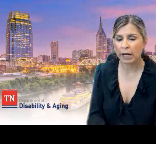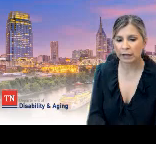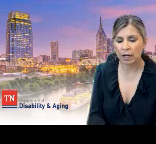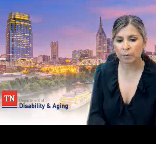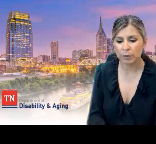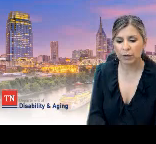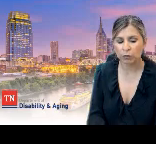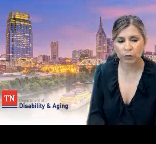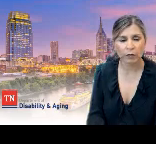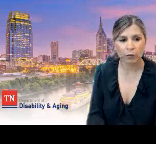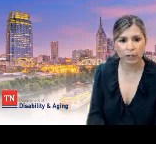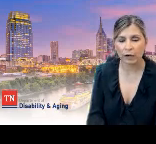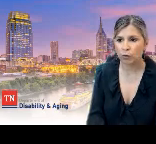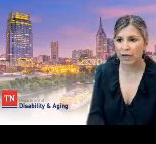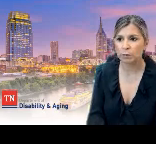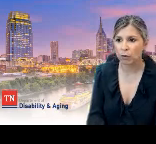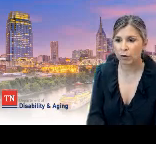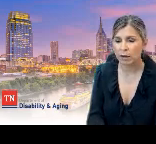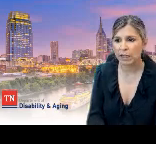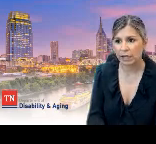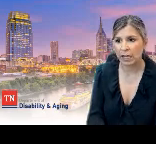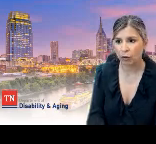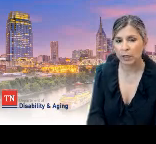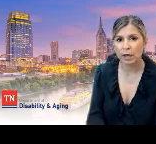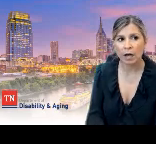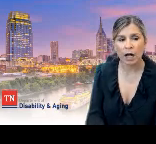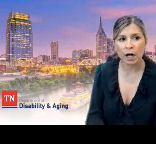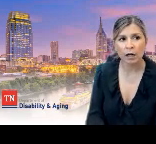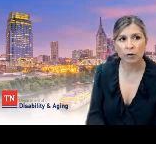But but really, really a great program that can help help